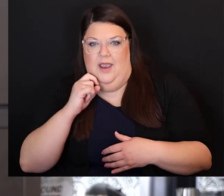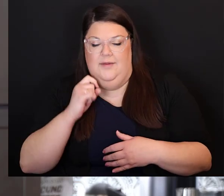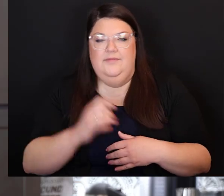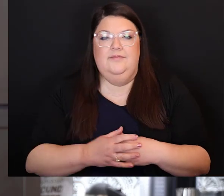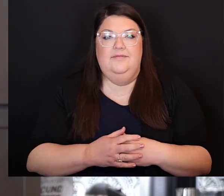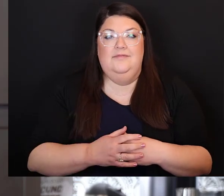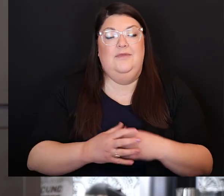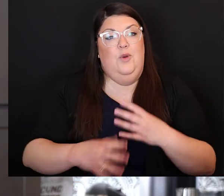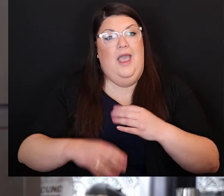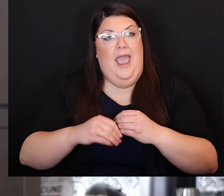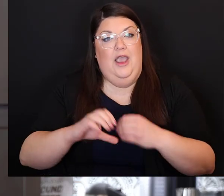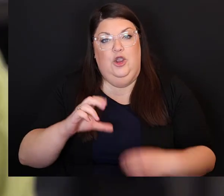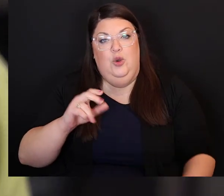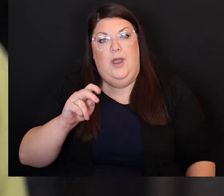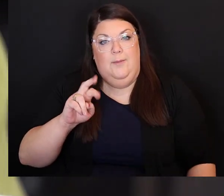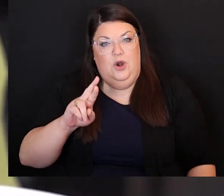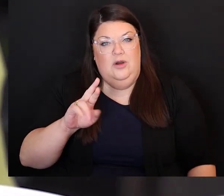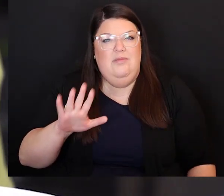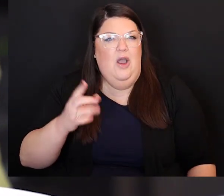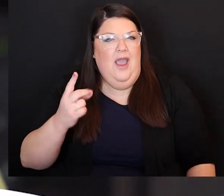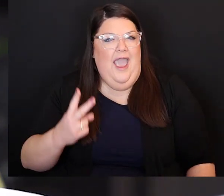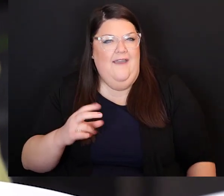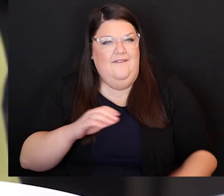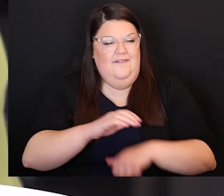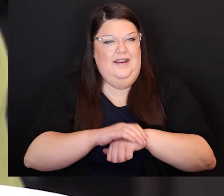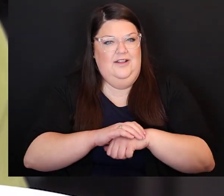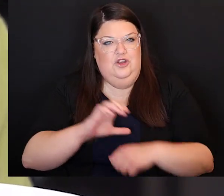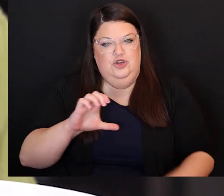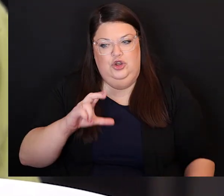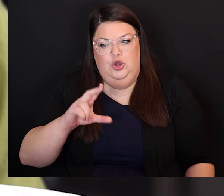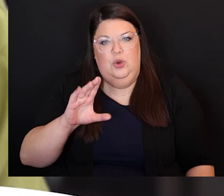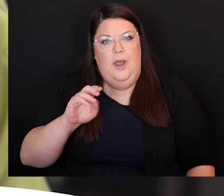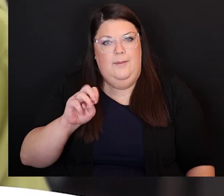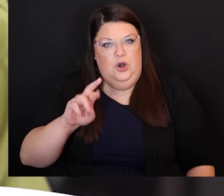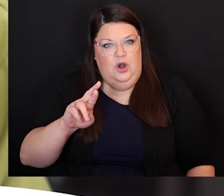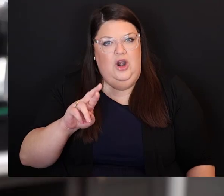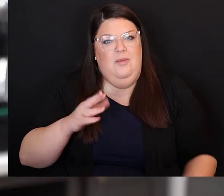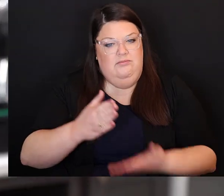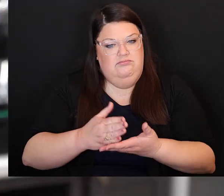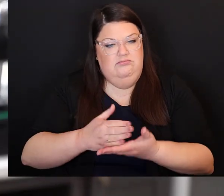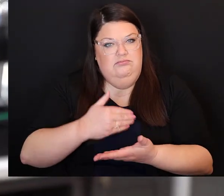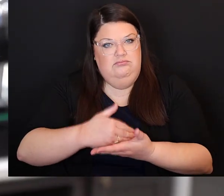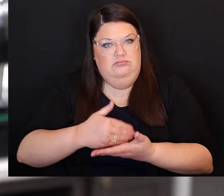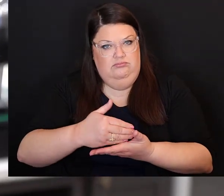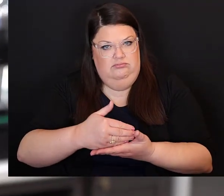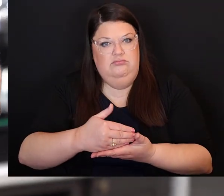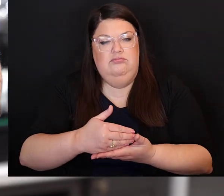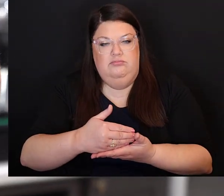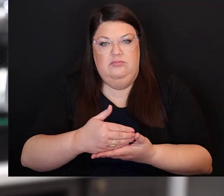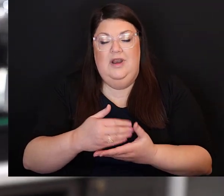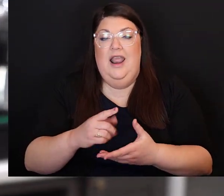about half of an English cucumber that's been coined and then quartered. I'm gonna add our cherry tomatoes,